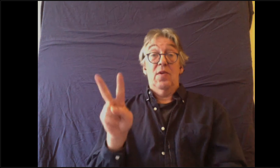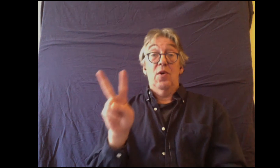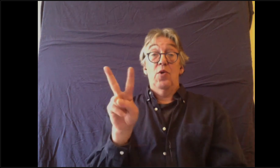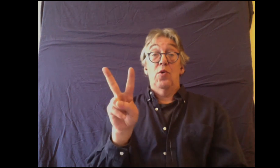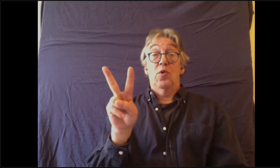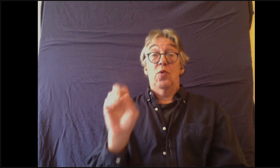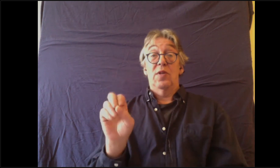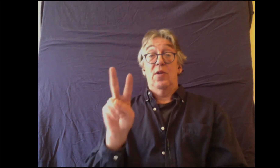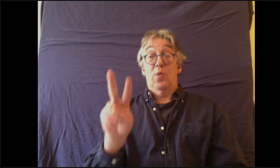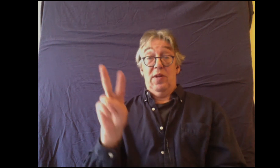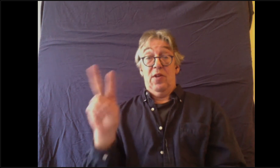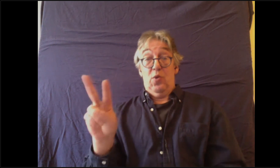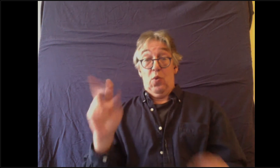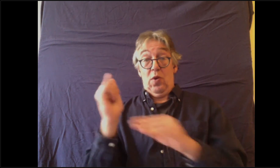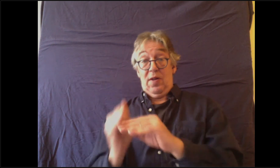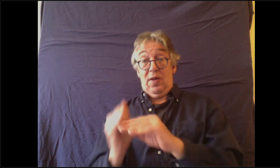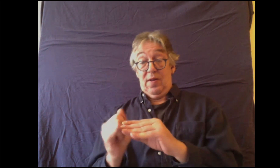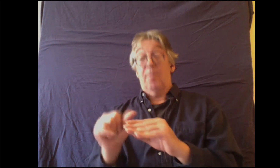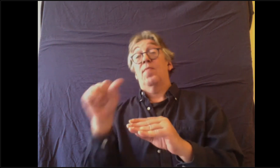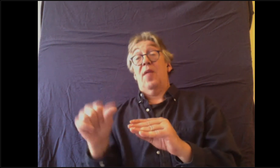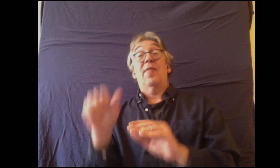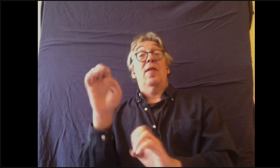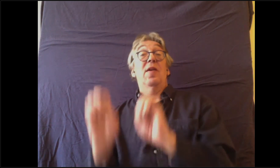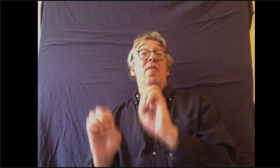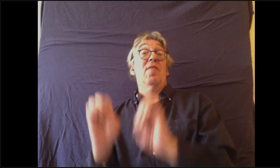And there will be evaluations on the way,